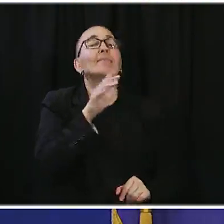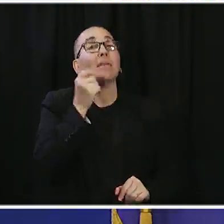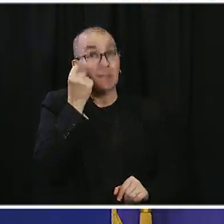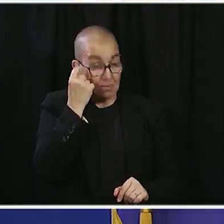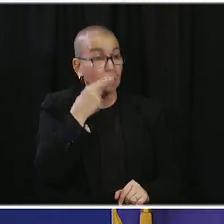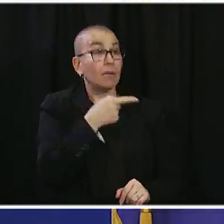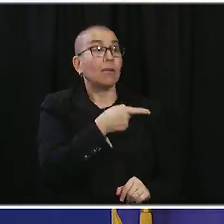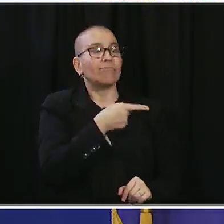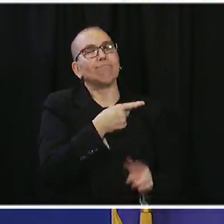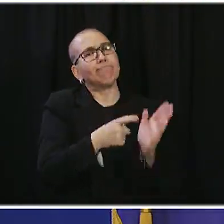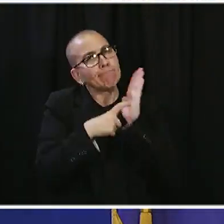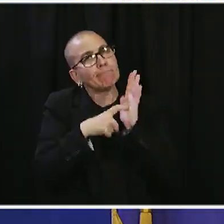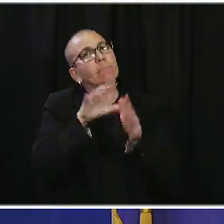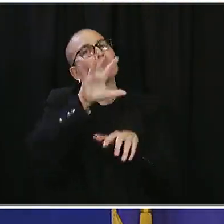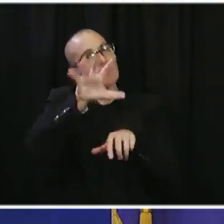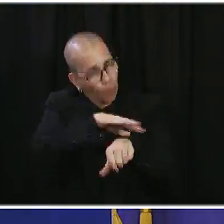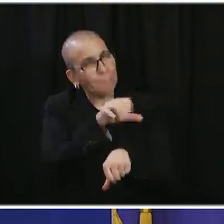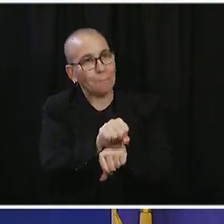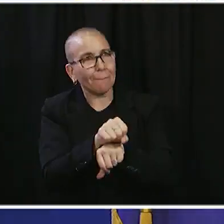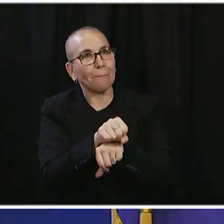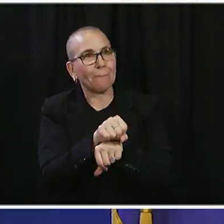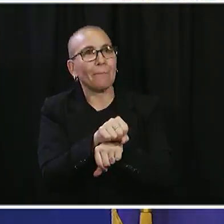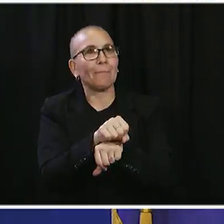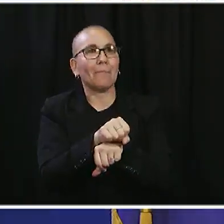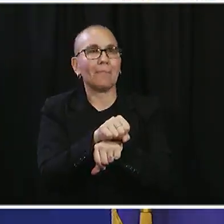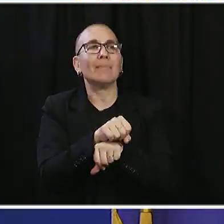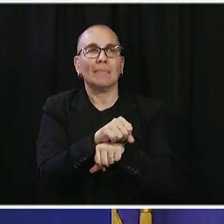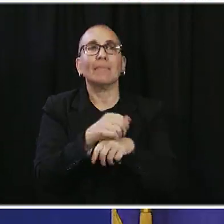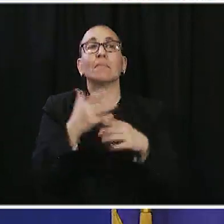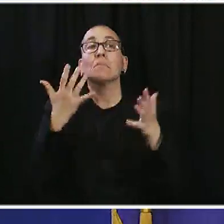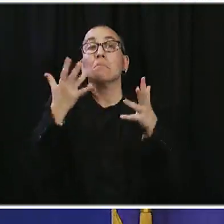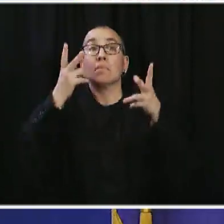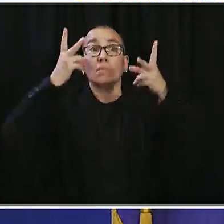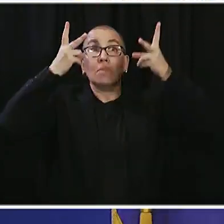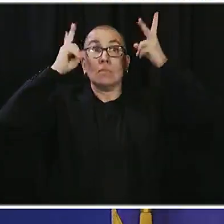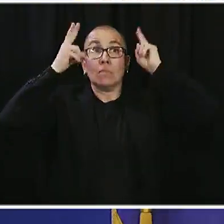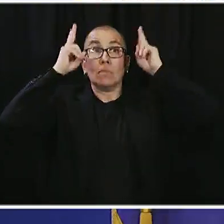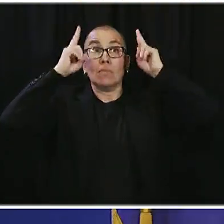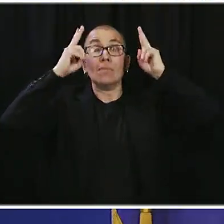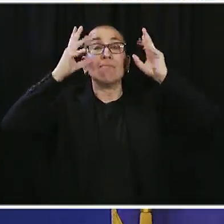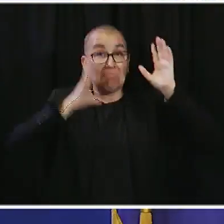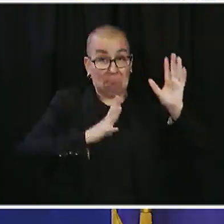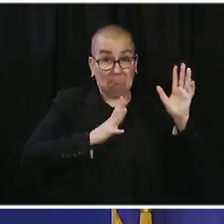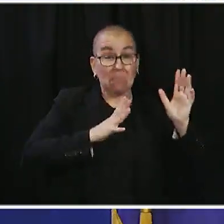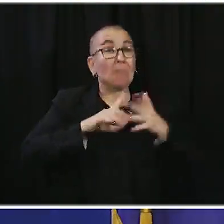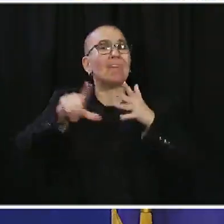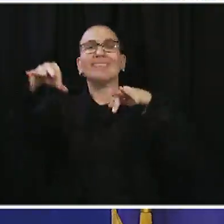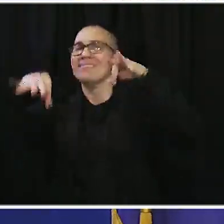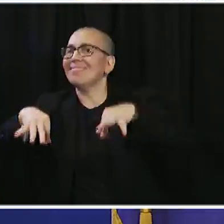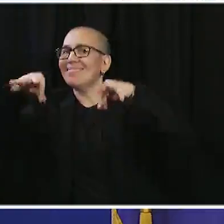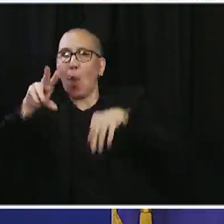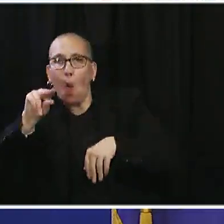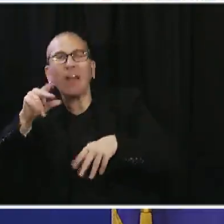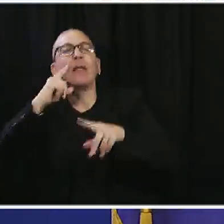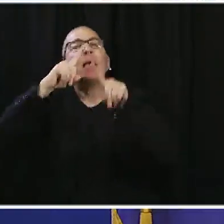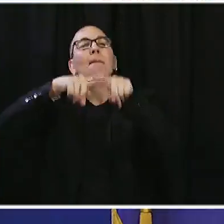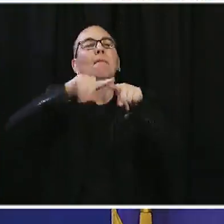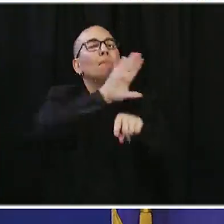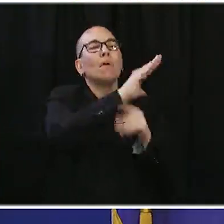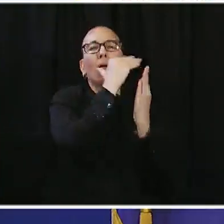MIGHT SUGGEST THAT, AGAIN, APPOINTMENTS BE, YOU KNOW, CAREFULLY MONITORED FOR THEIR LENGTH AND IT MIGHT BE THAT A